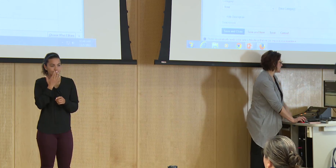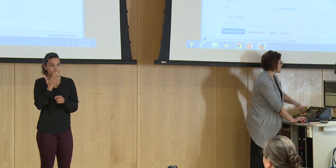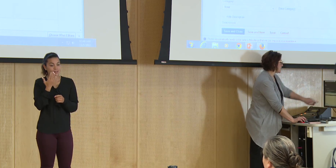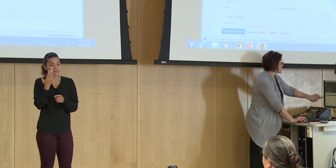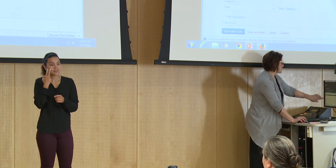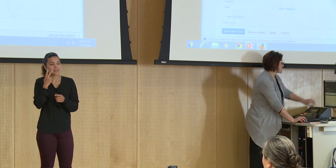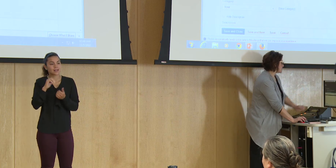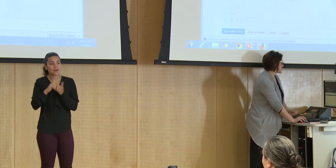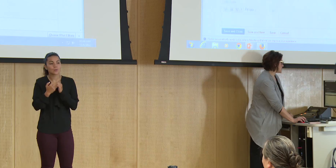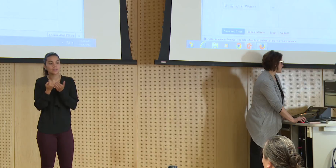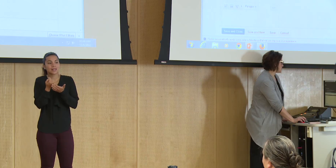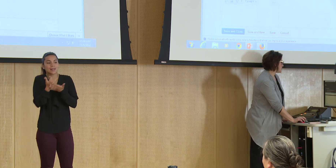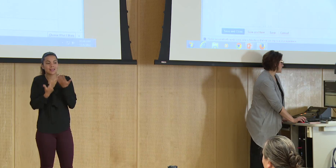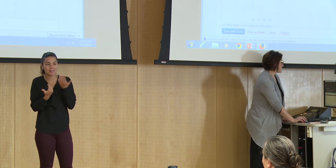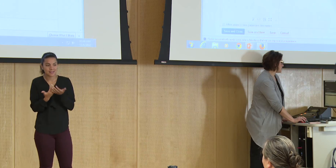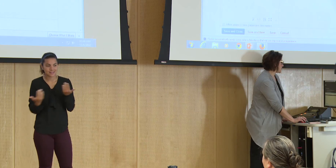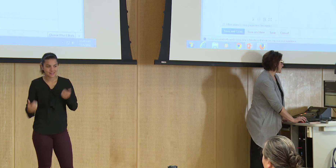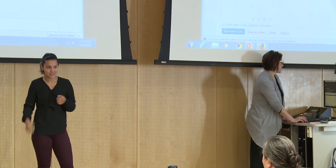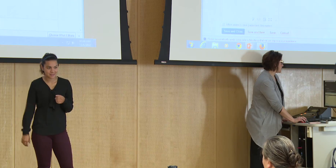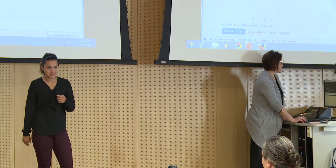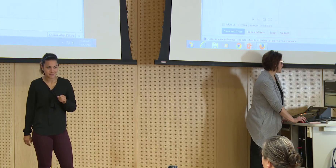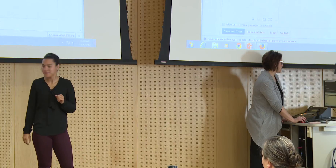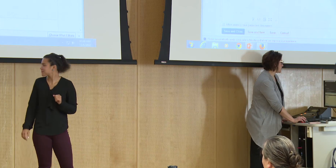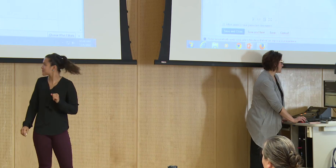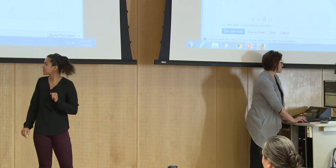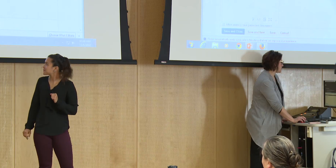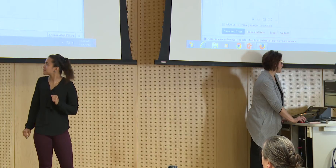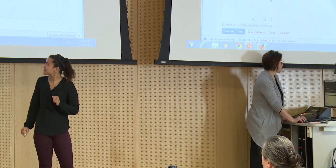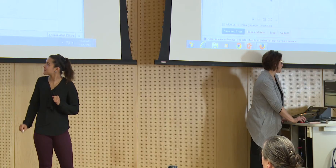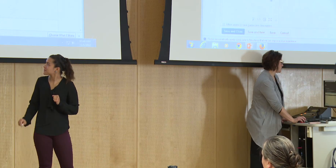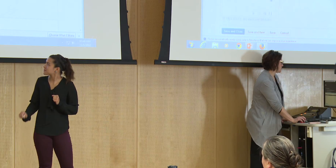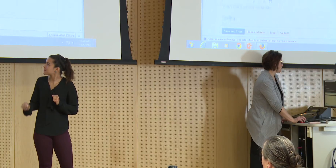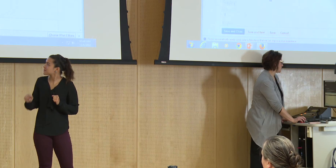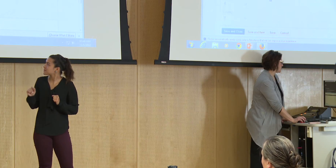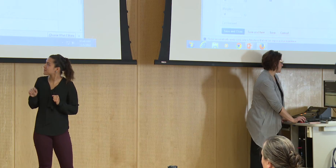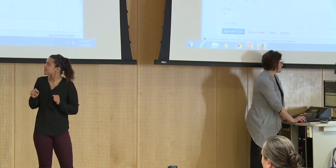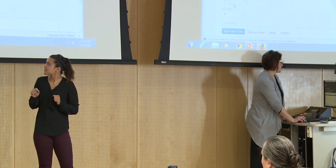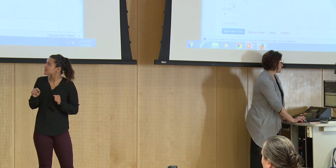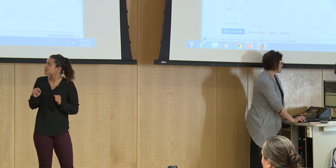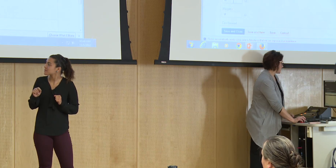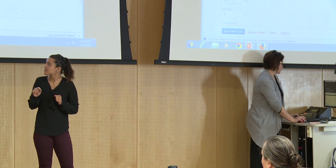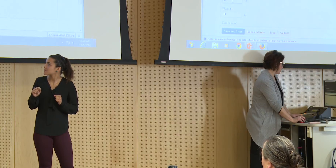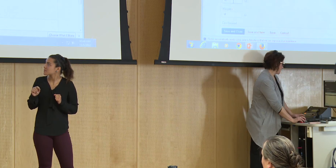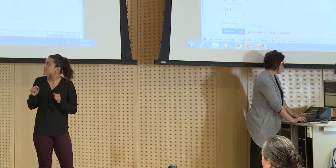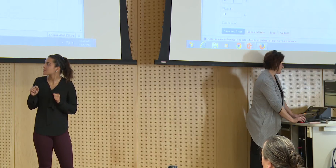So test two, my category... my points.